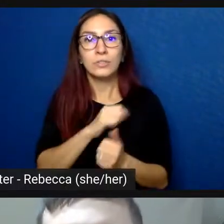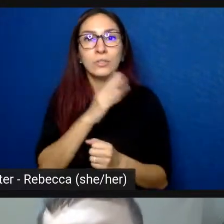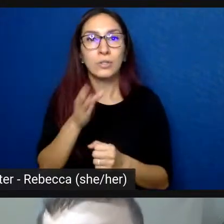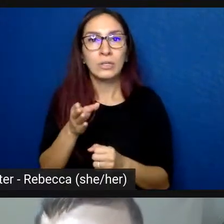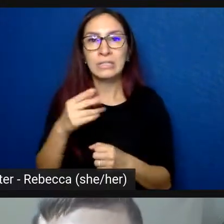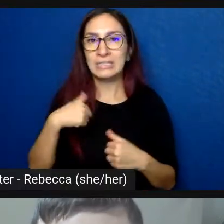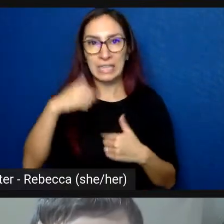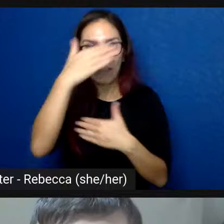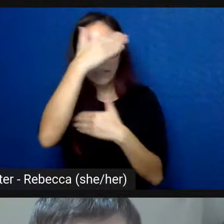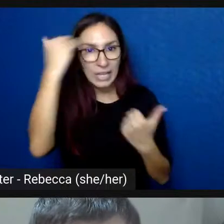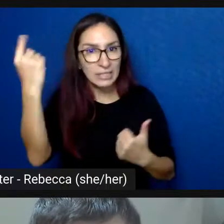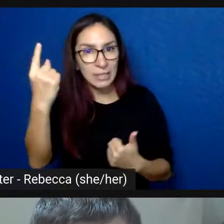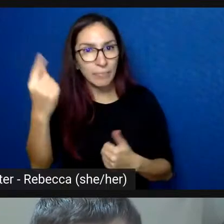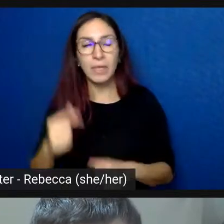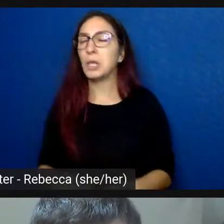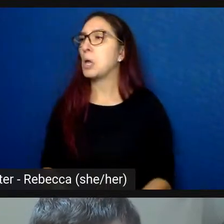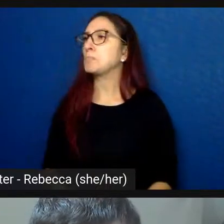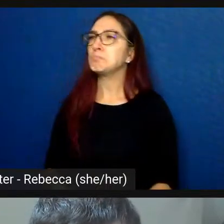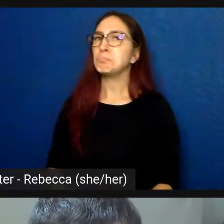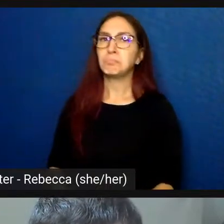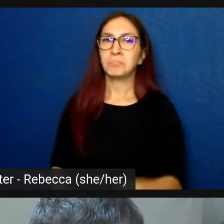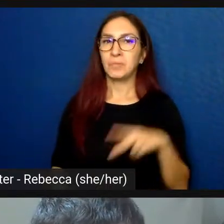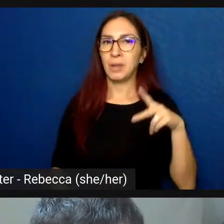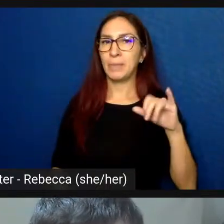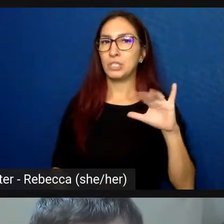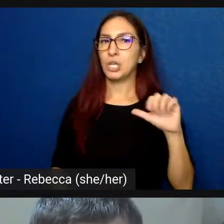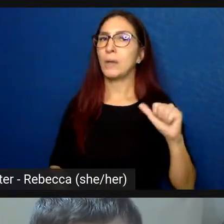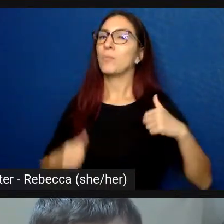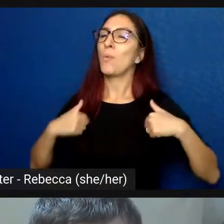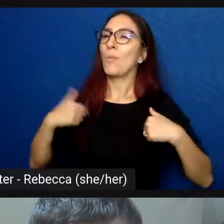and design wise for something as design -- something -- did I forget something?